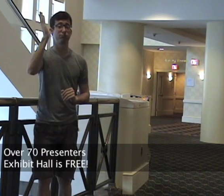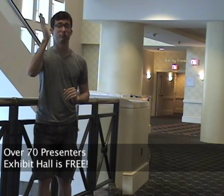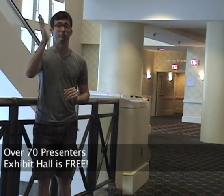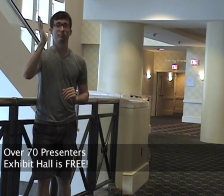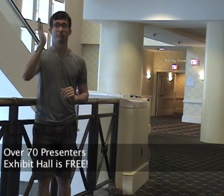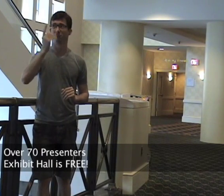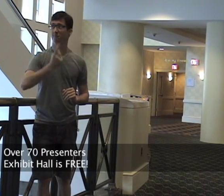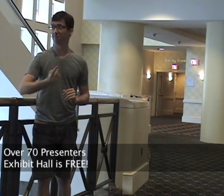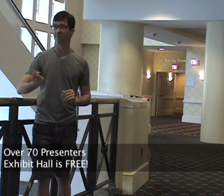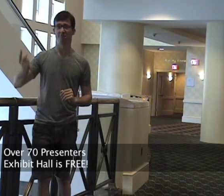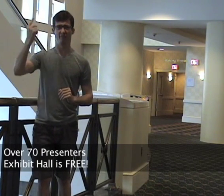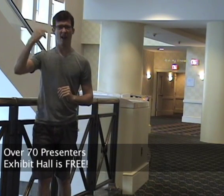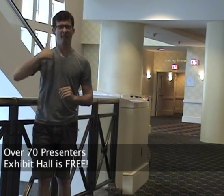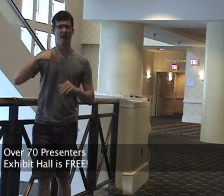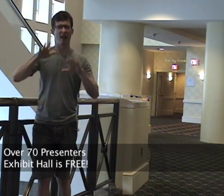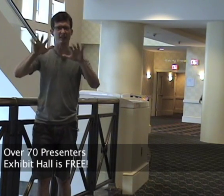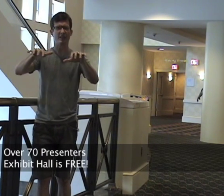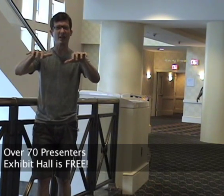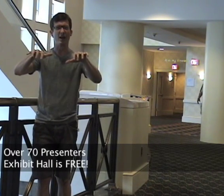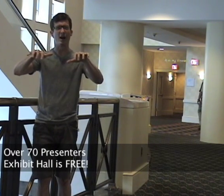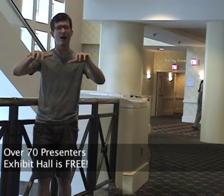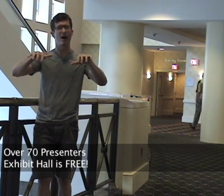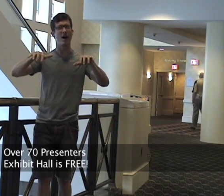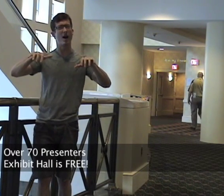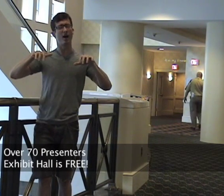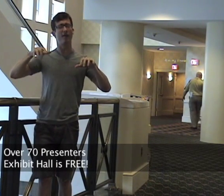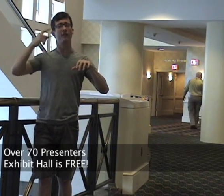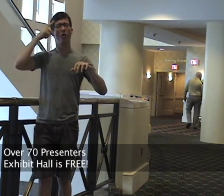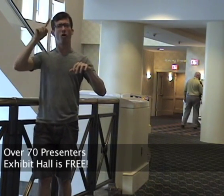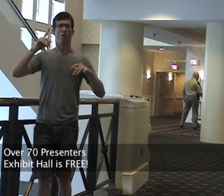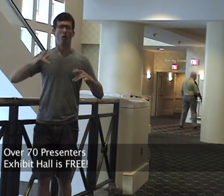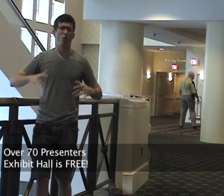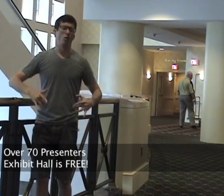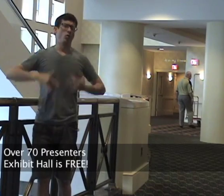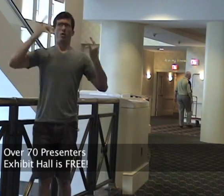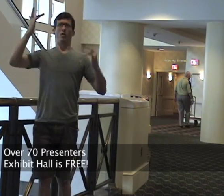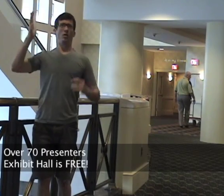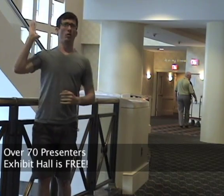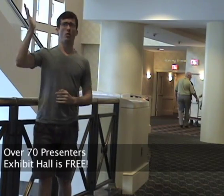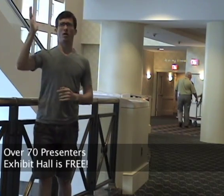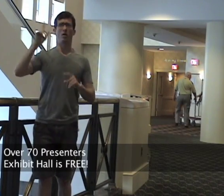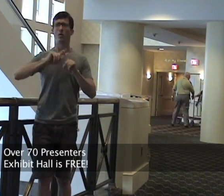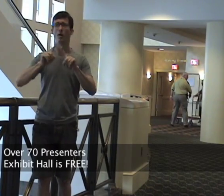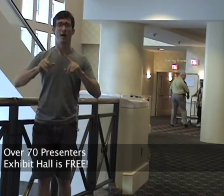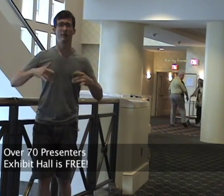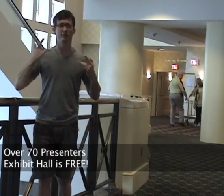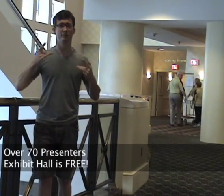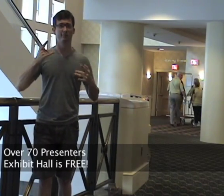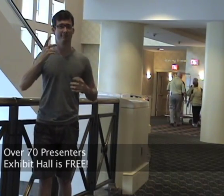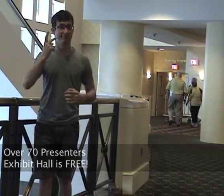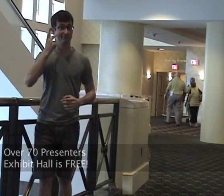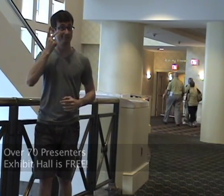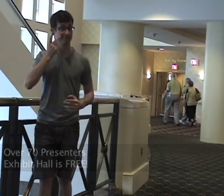If we go upstairs, we can see the Grand Ballroom where we can see the Welcome and Closing Ceremonies, Miss Deaf America Finals, as well as the College Bowl!